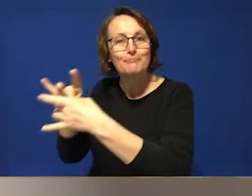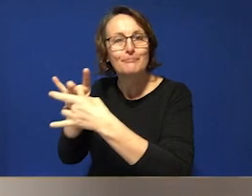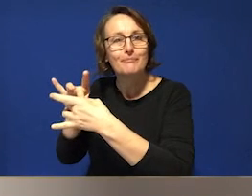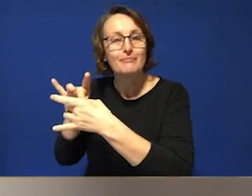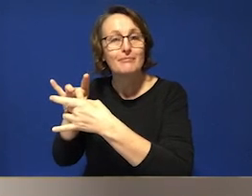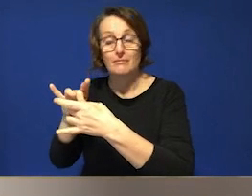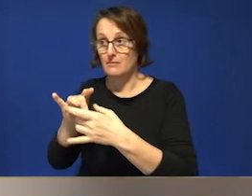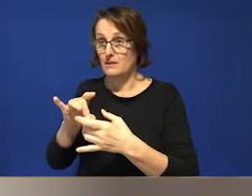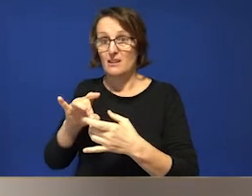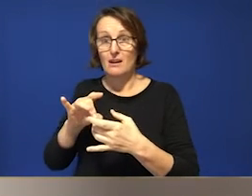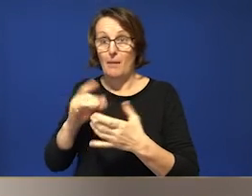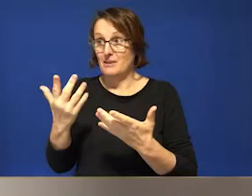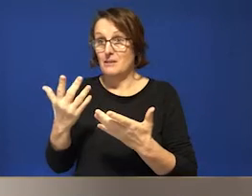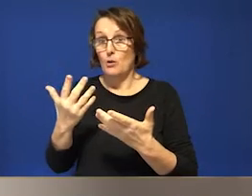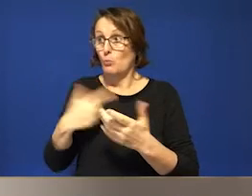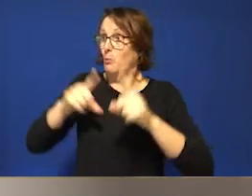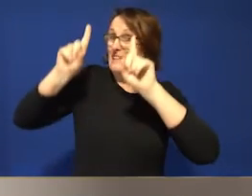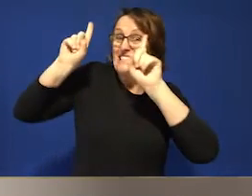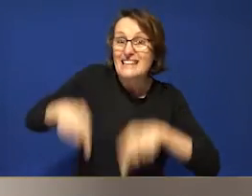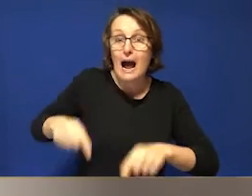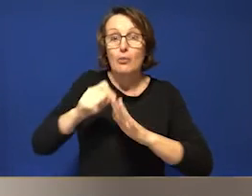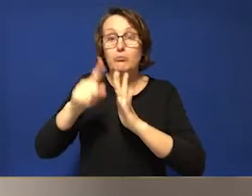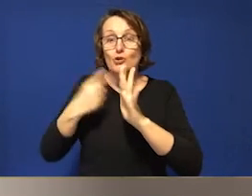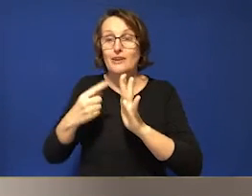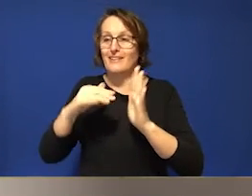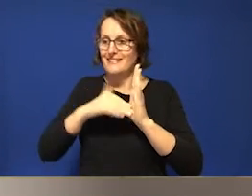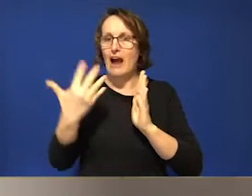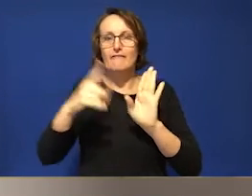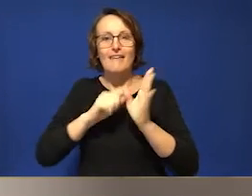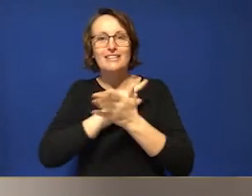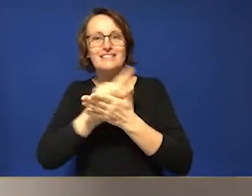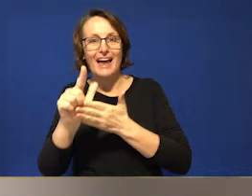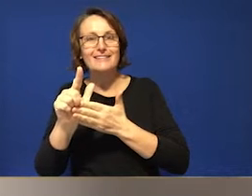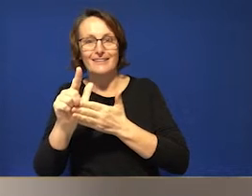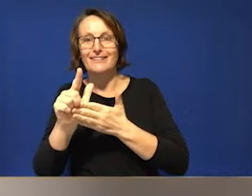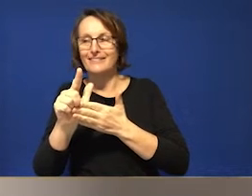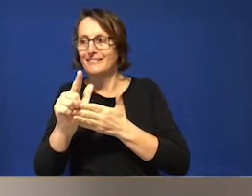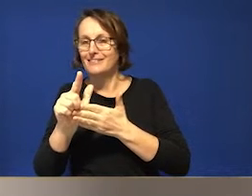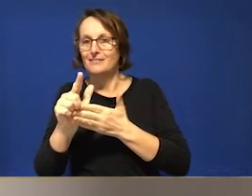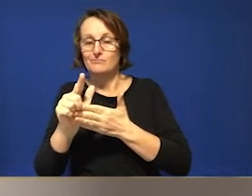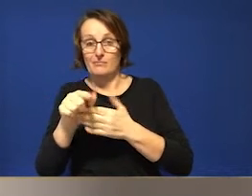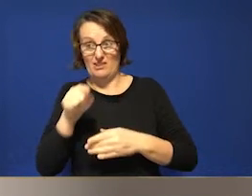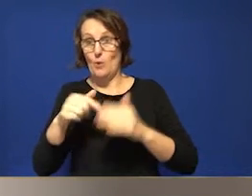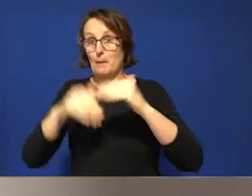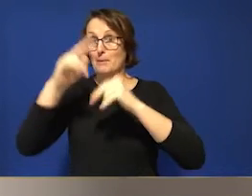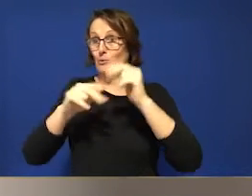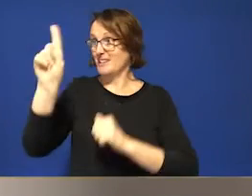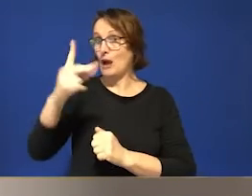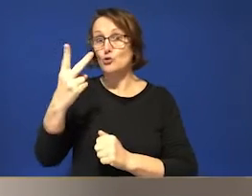You can tell, even now what five years after the building was, when we first started on the project, it took three years to build. And it's now nearly two years old.